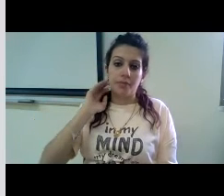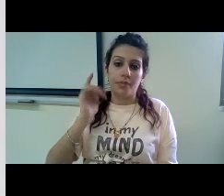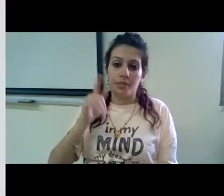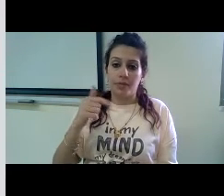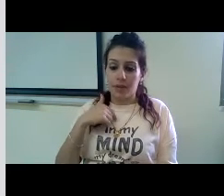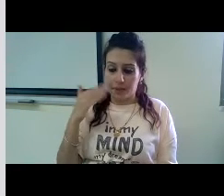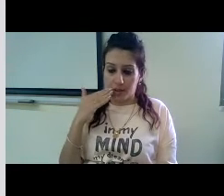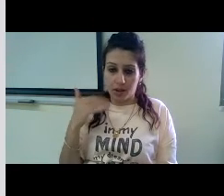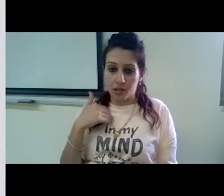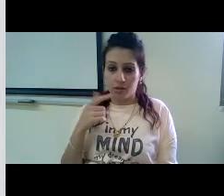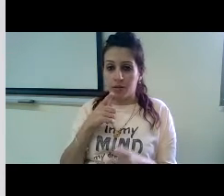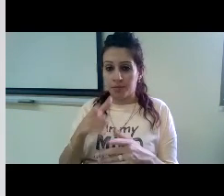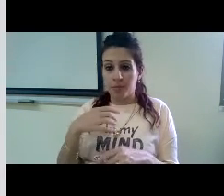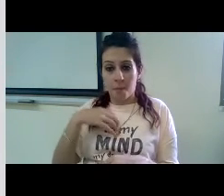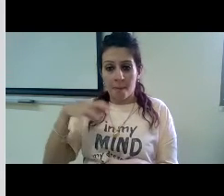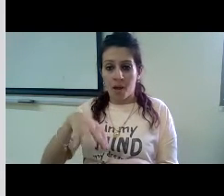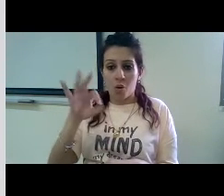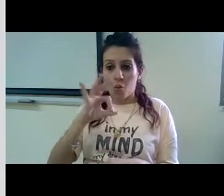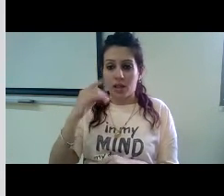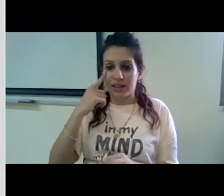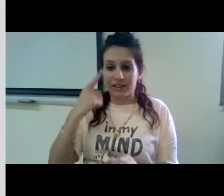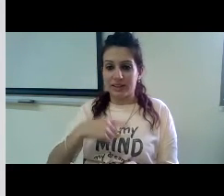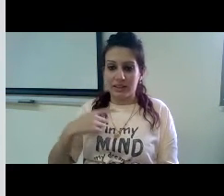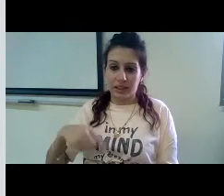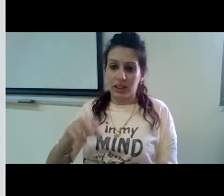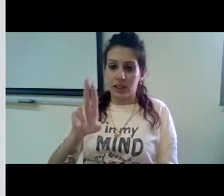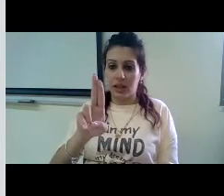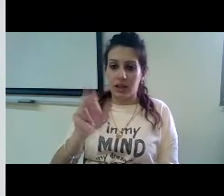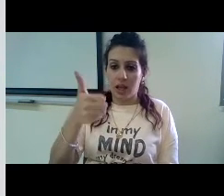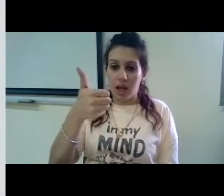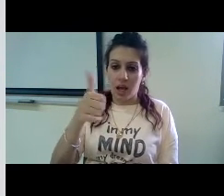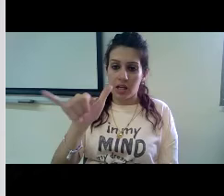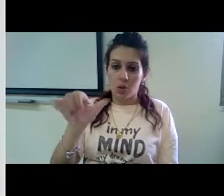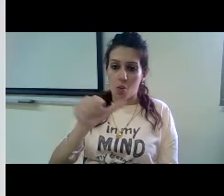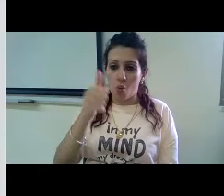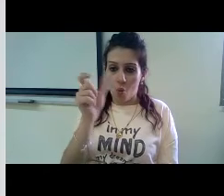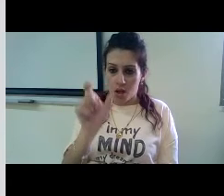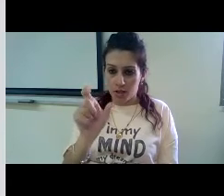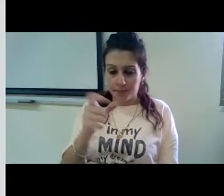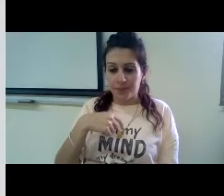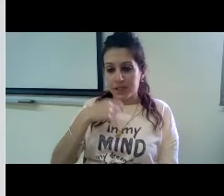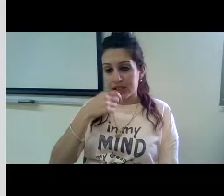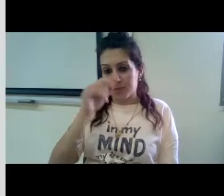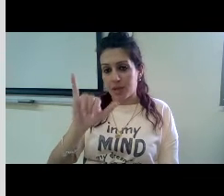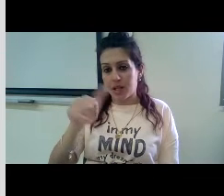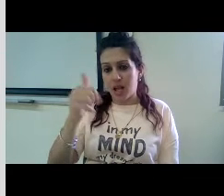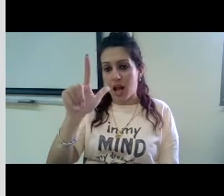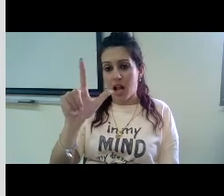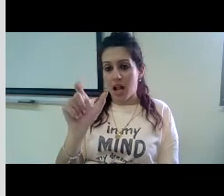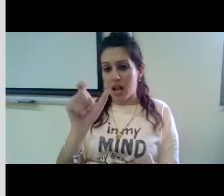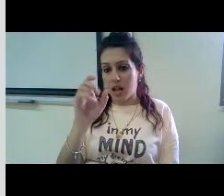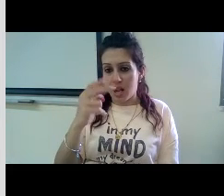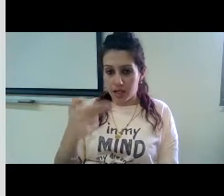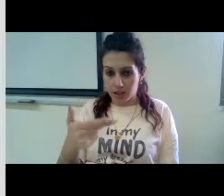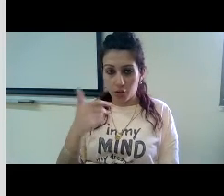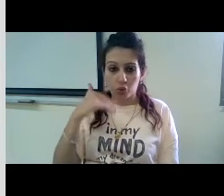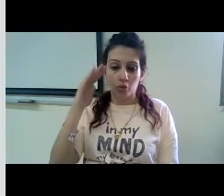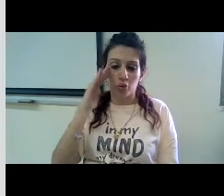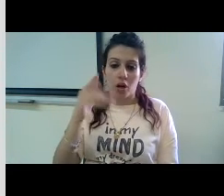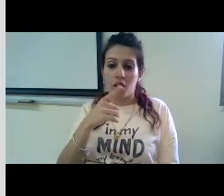It also puts a lot of challenge for us, especially working in the education sector. So